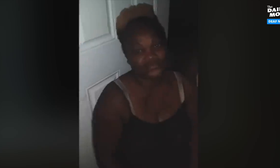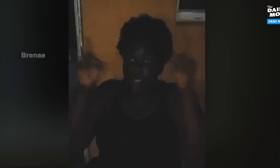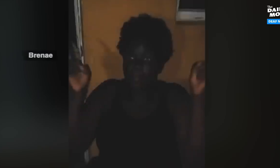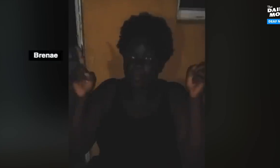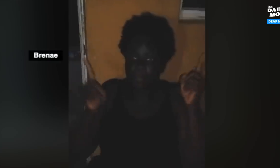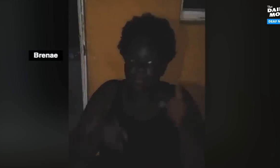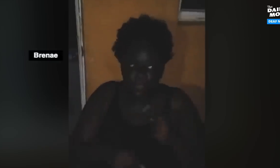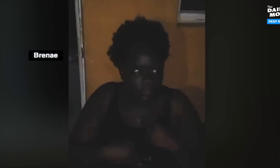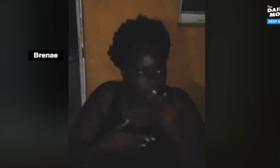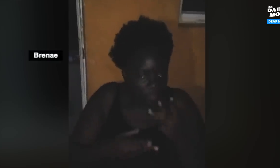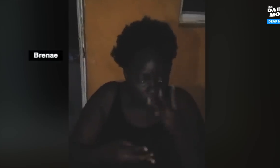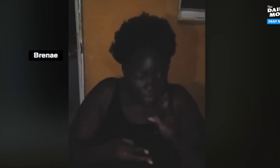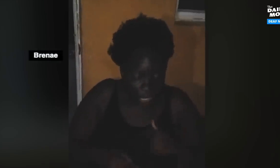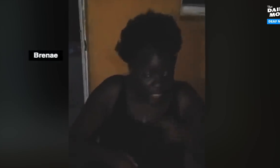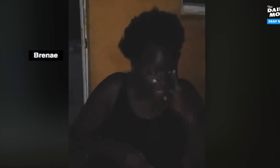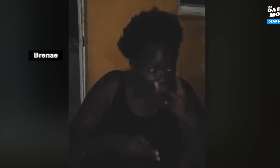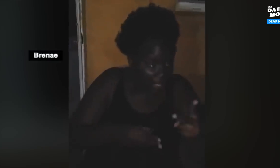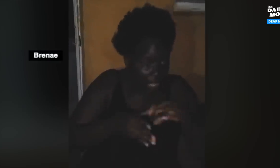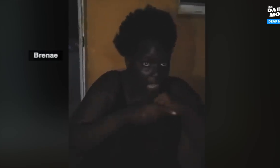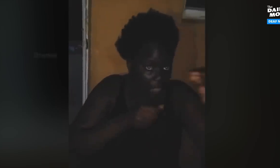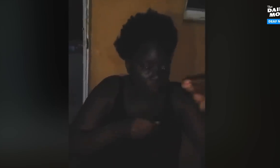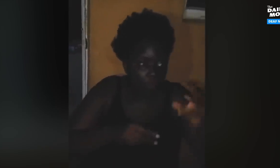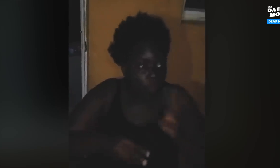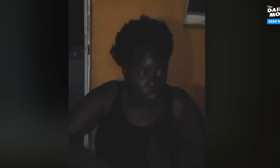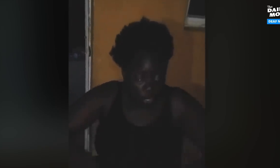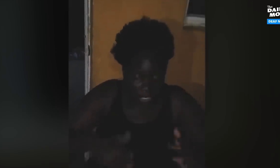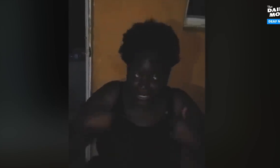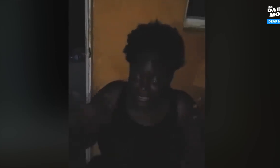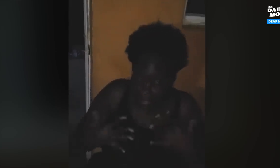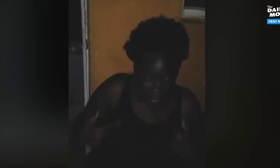I saw the water rising outside and I was scared.